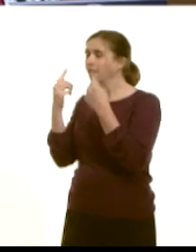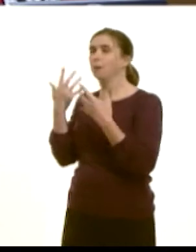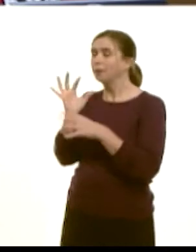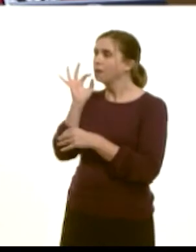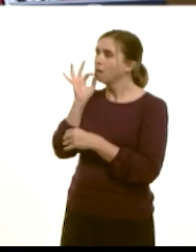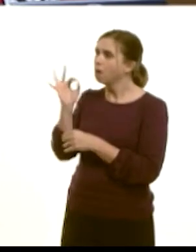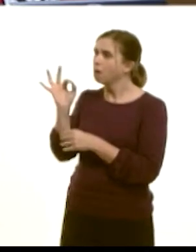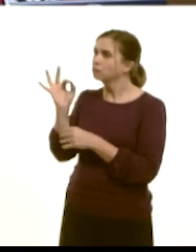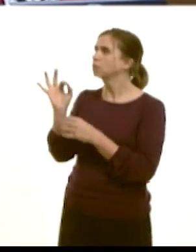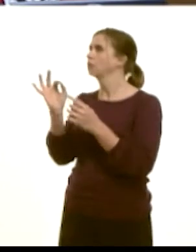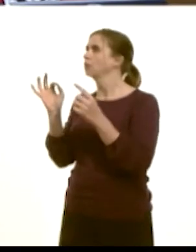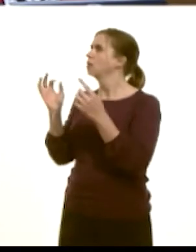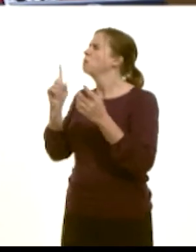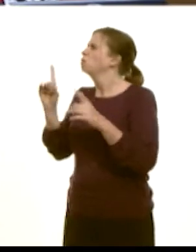the UKís membership of the EU?í.